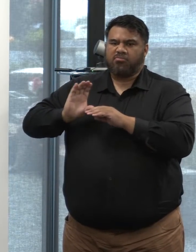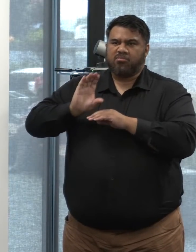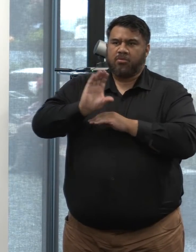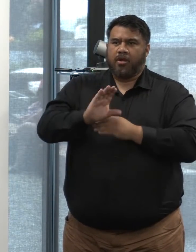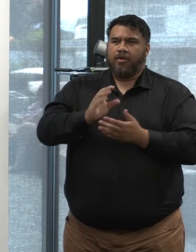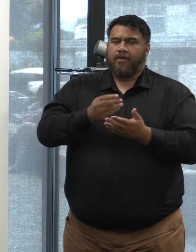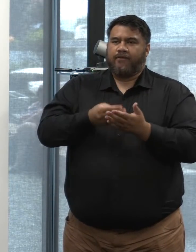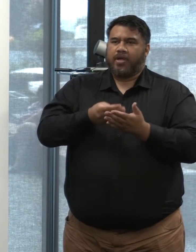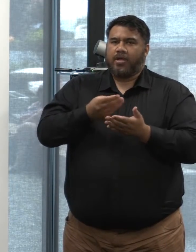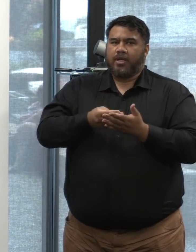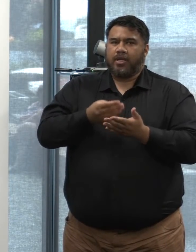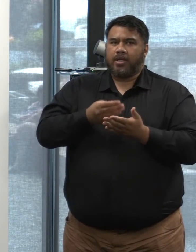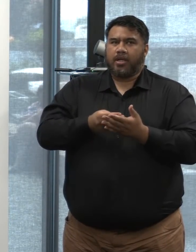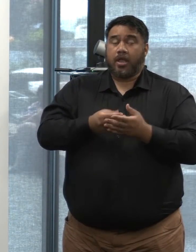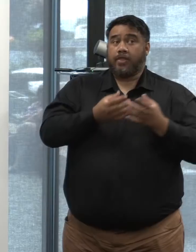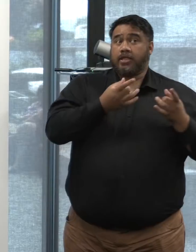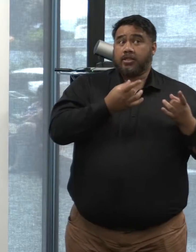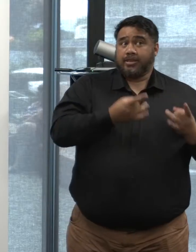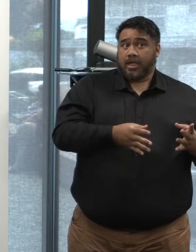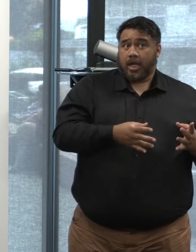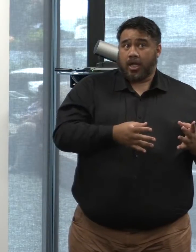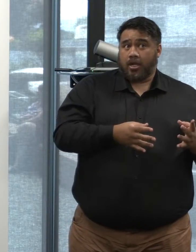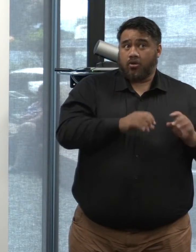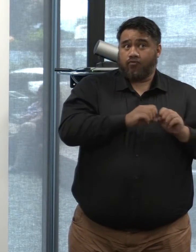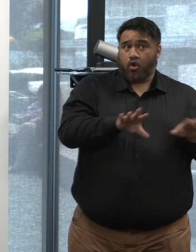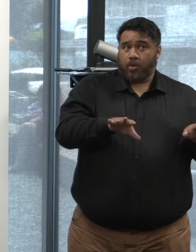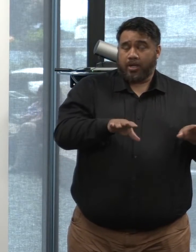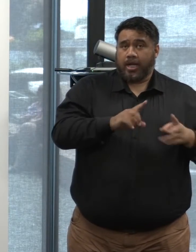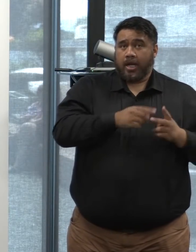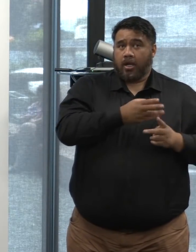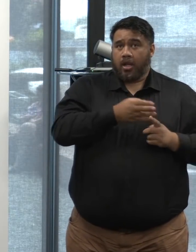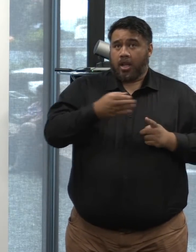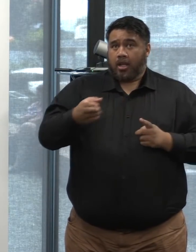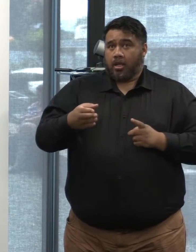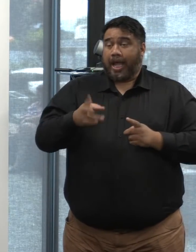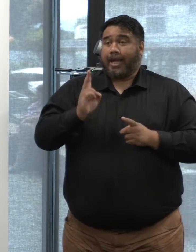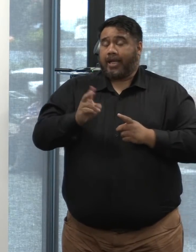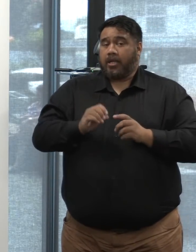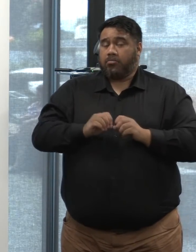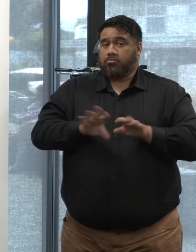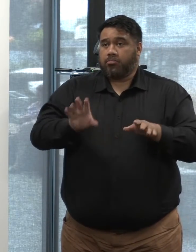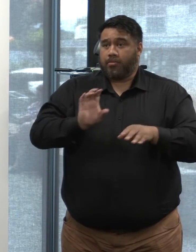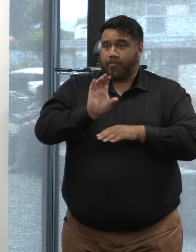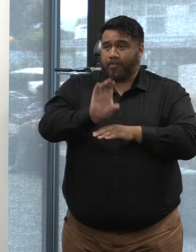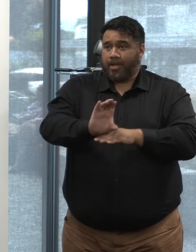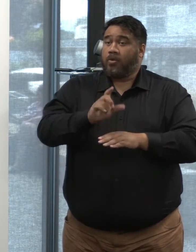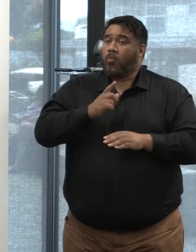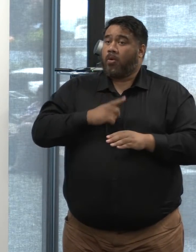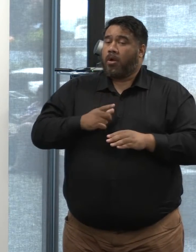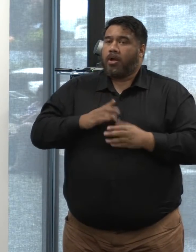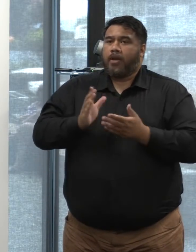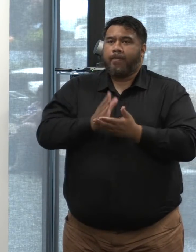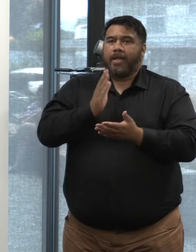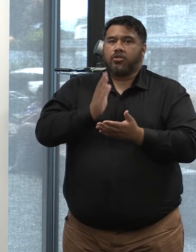will recall we had a significant boost in funding